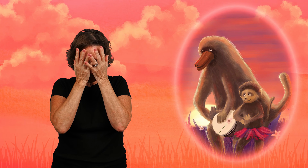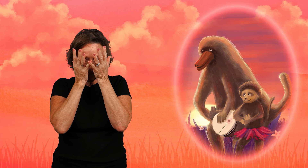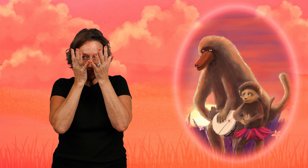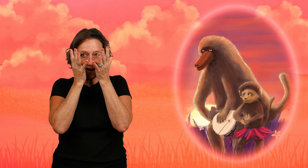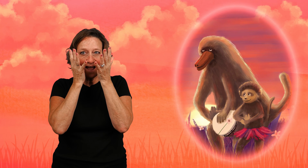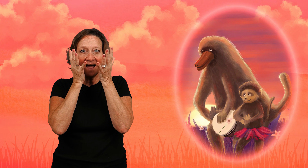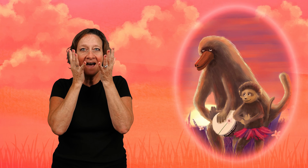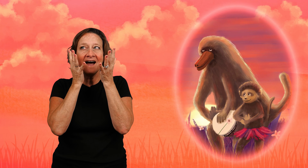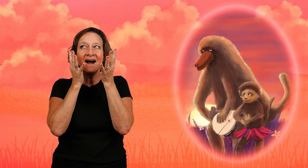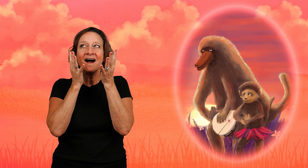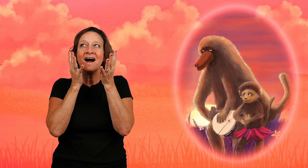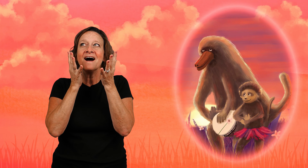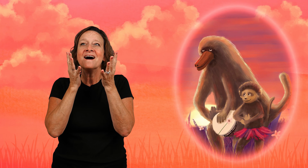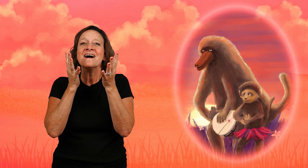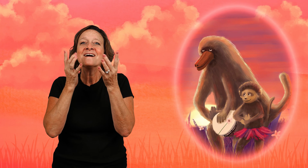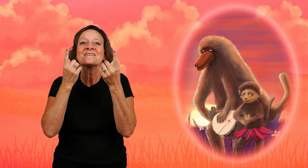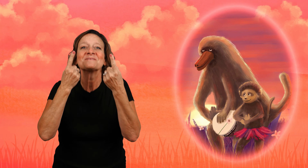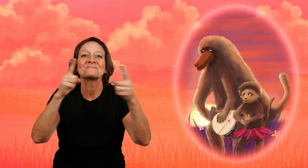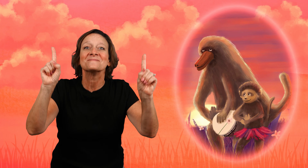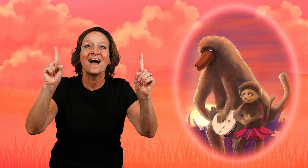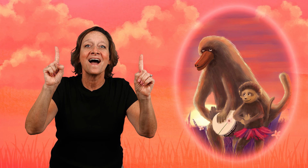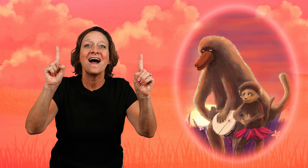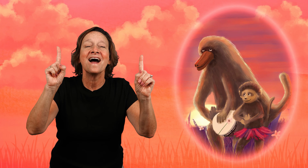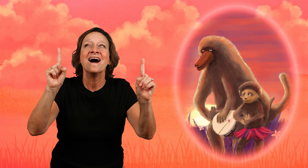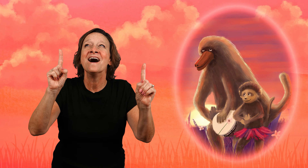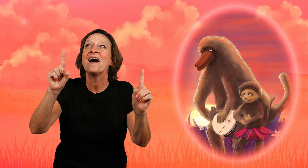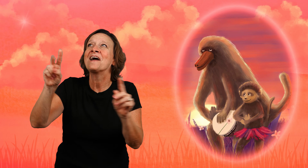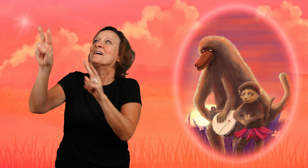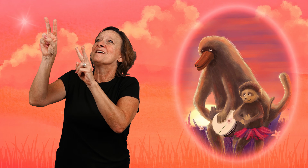Finally Baboon uncovered his face.